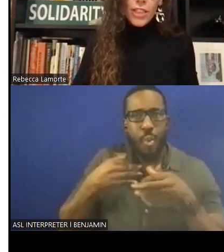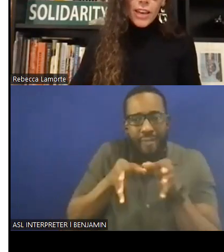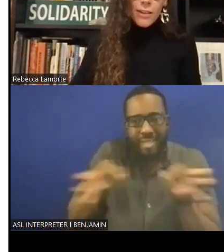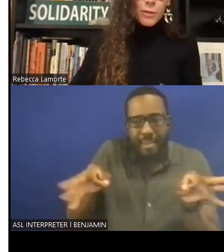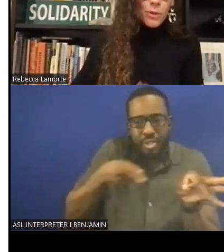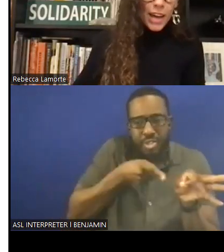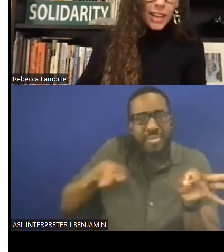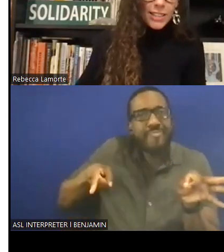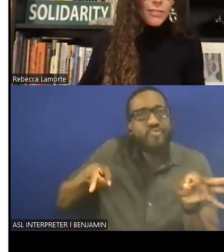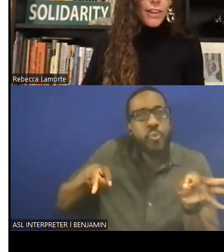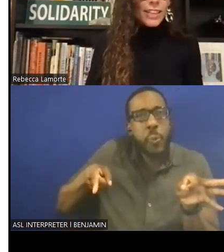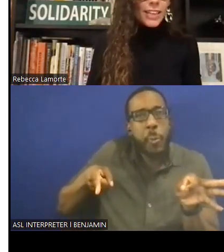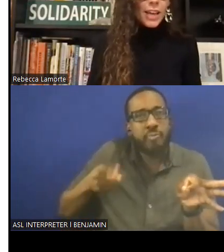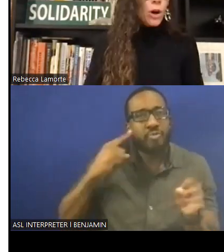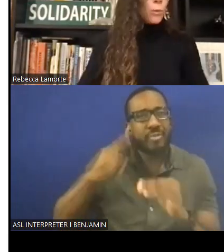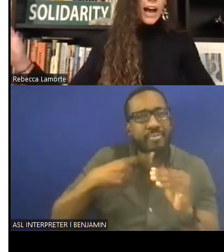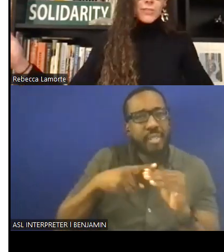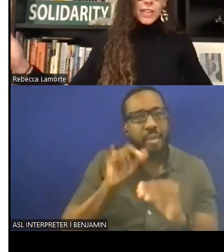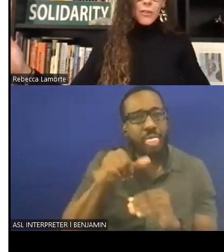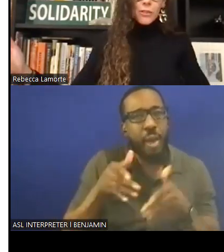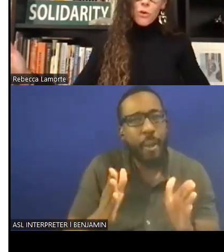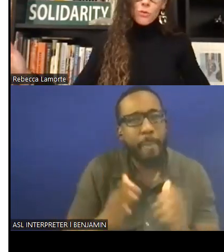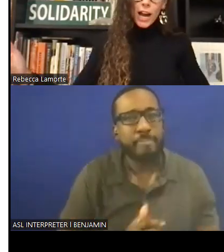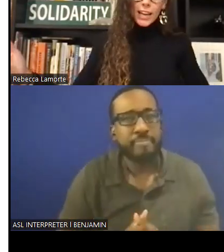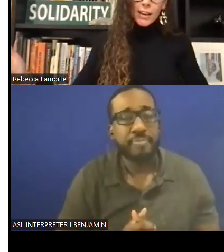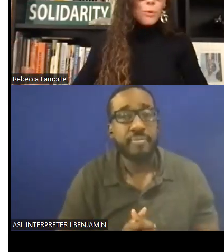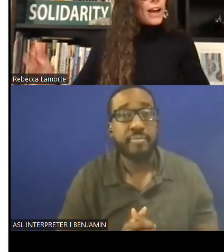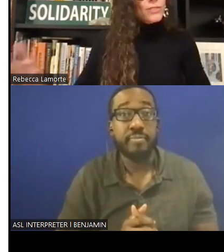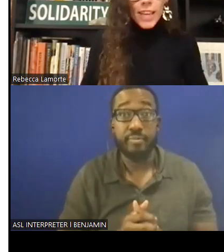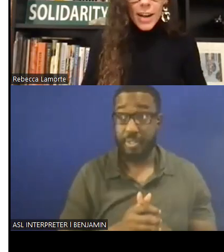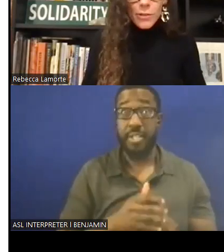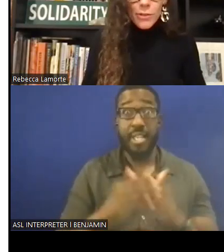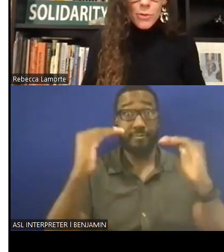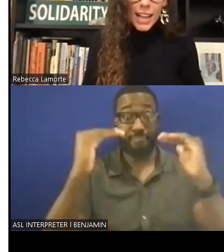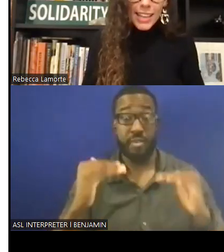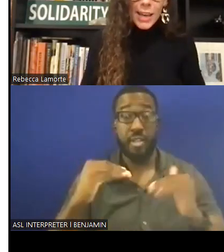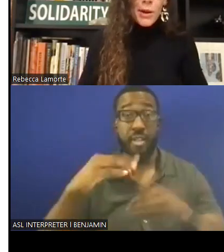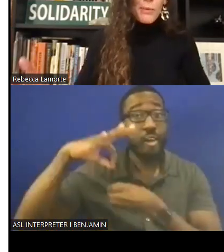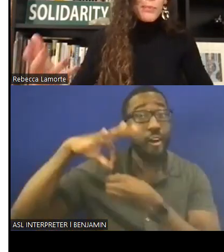Thinking of it through that lens. And finally, we have to get out the vote, right? We have to have a Get out the Vote rally,